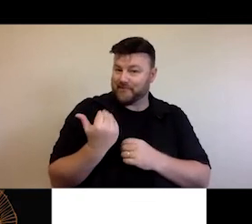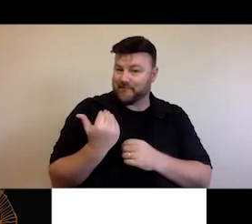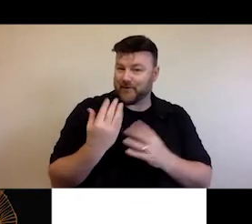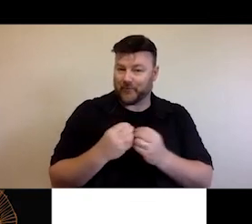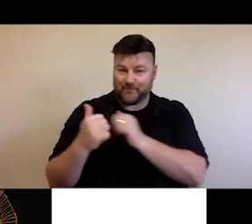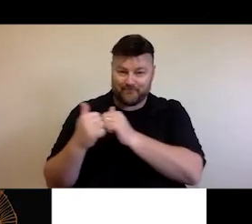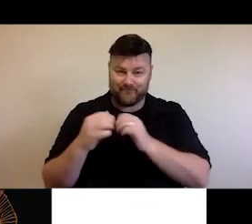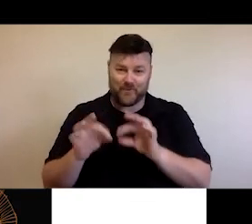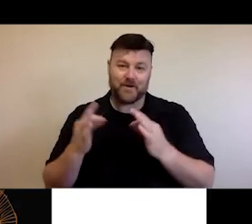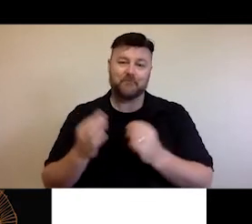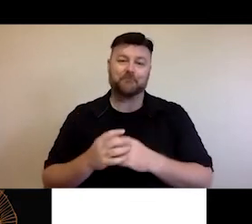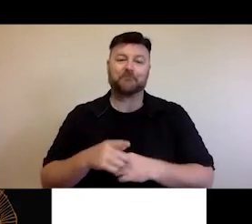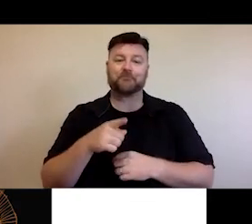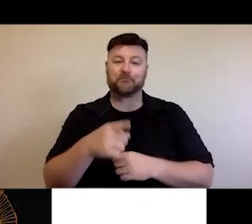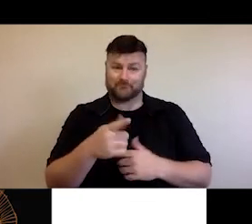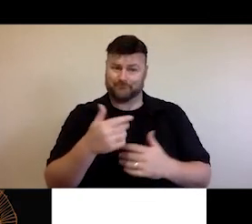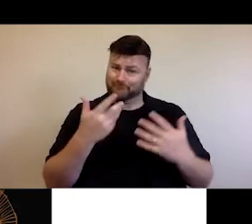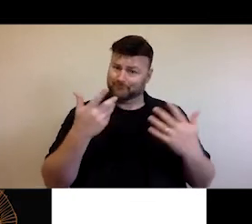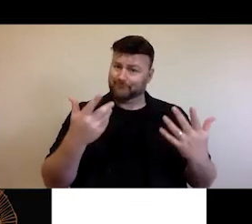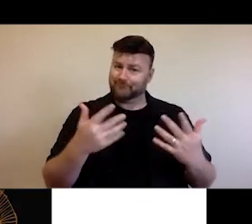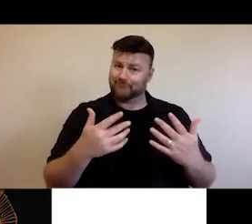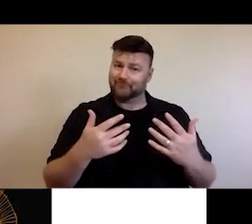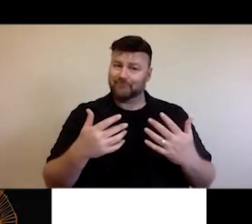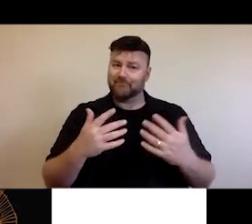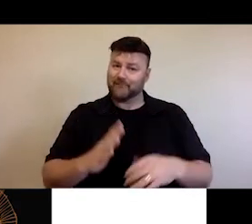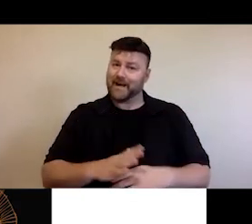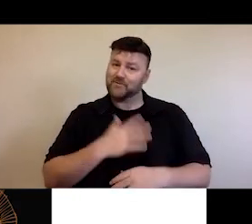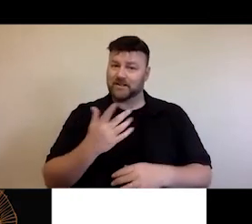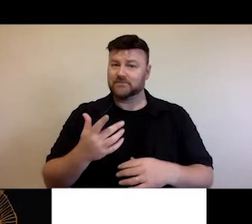The plan now is quite a colourful plan, quite a colourful document/slide, really.